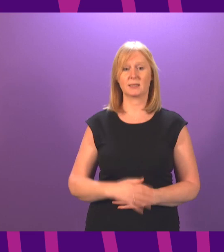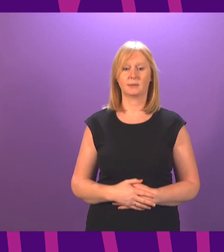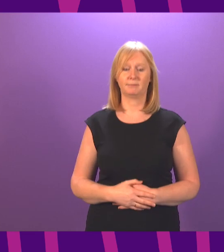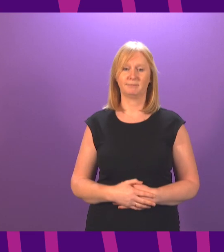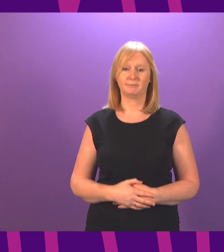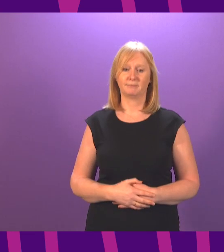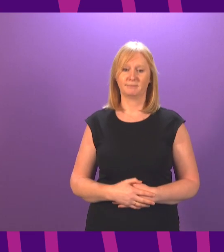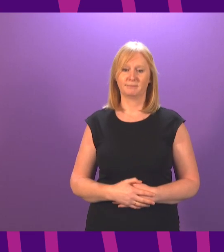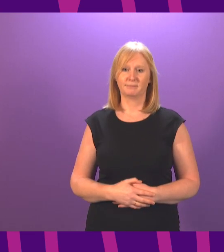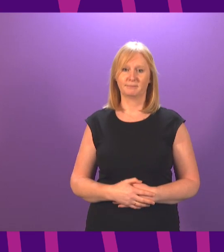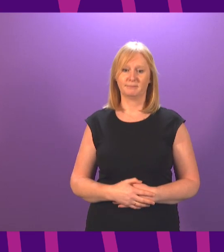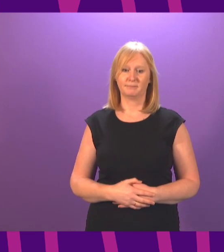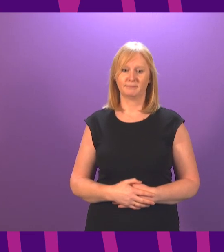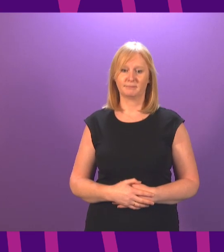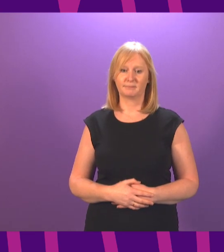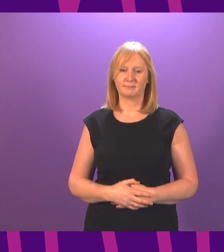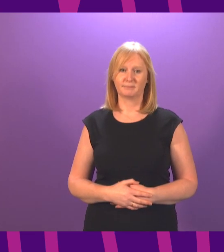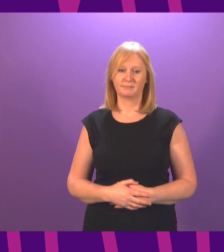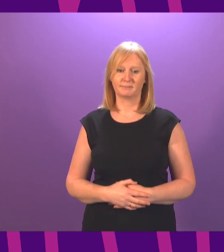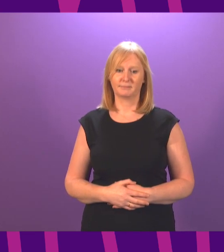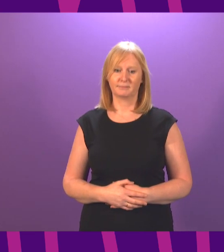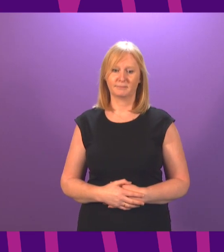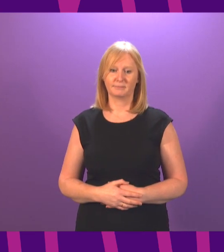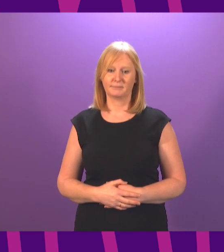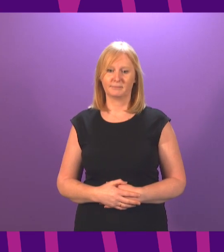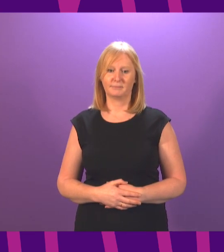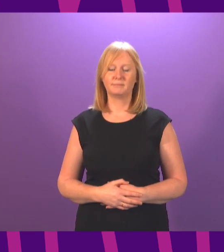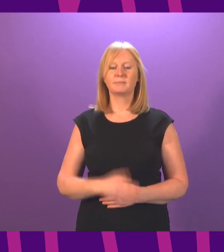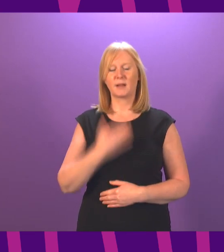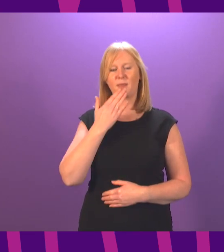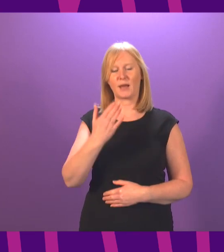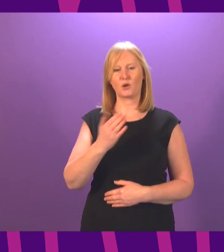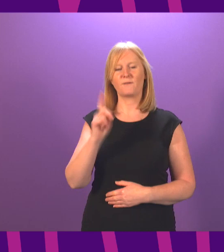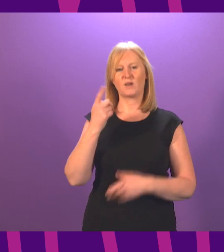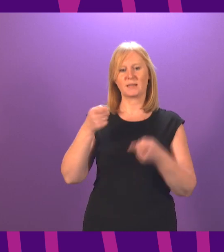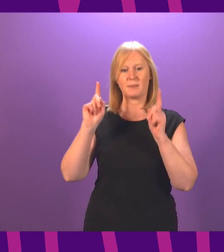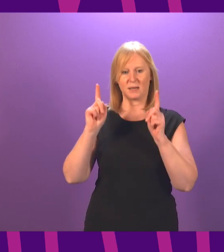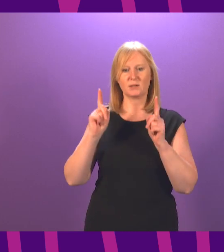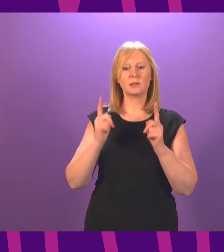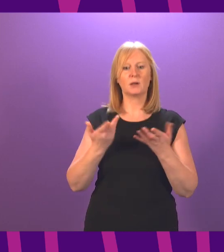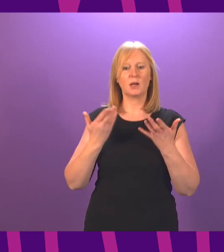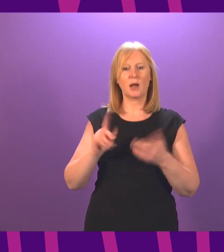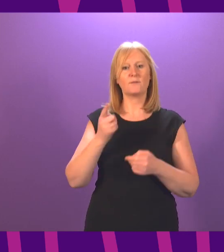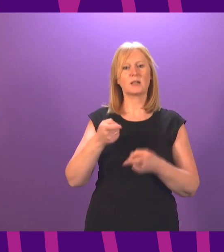The Presiding Officer: Thank you, First Minister. That concludes